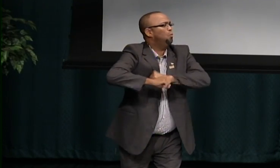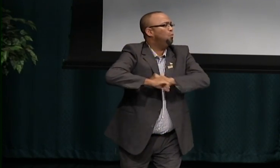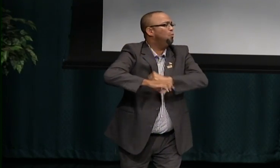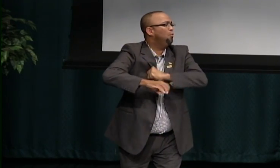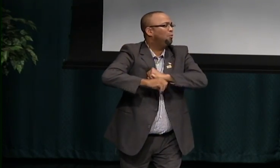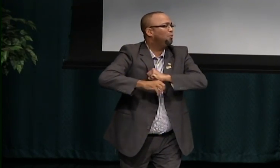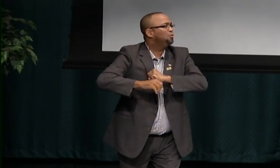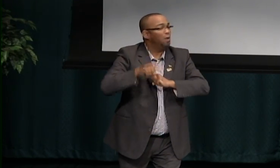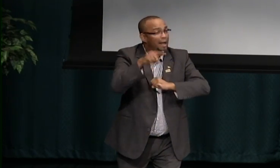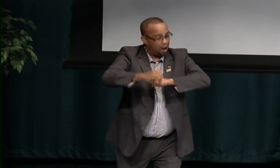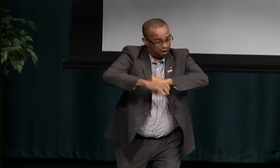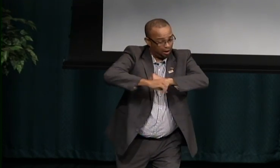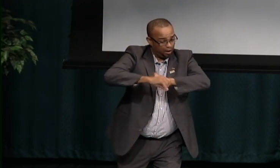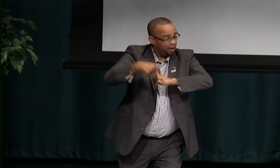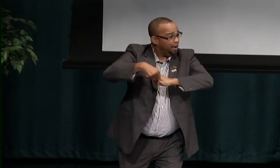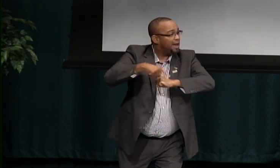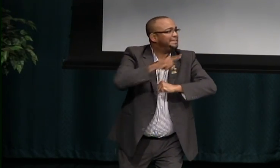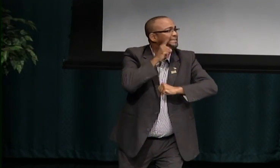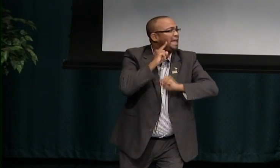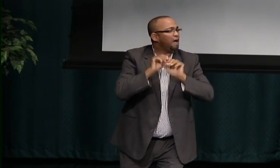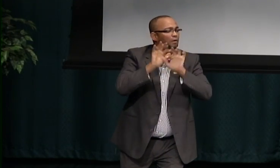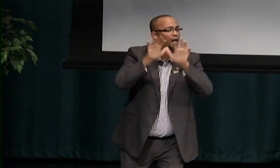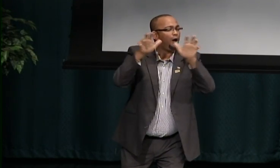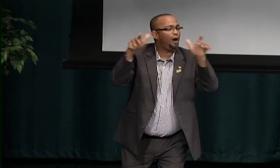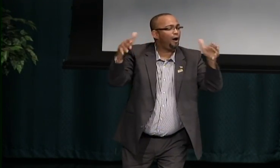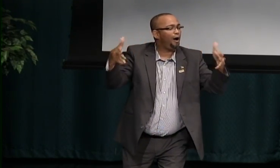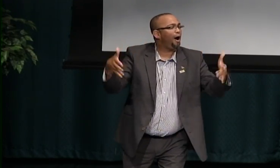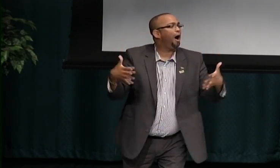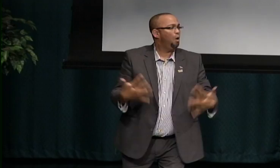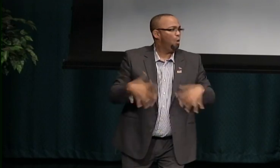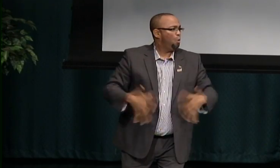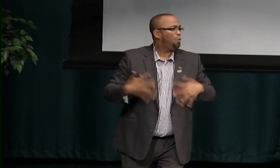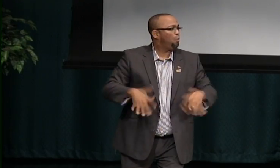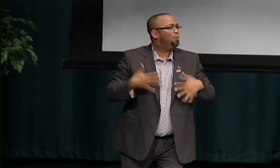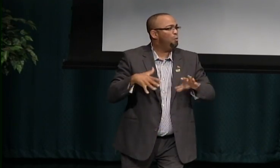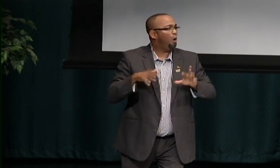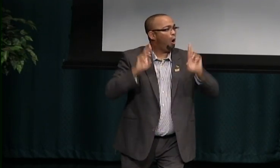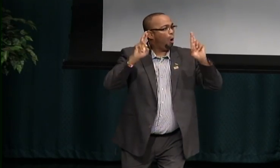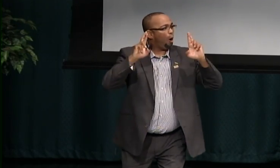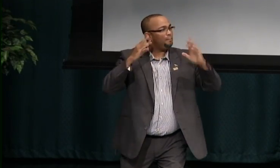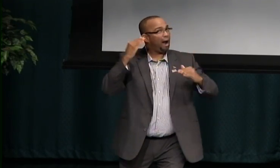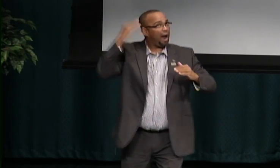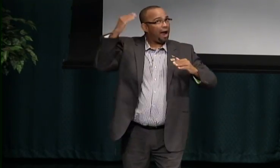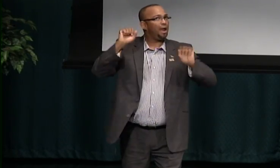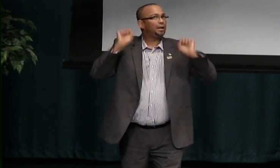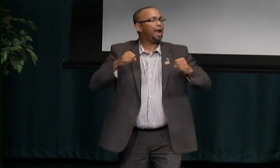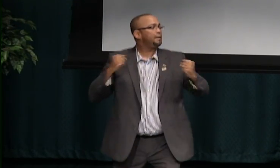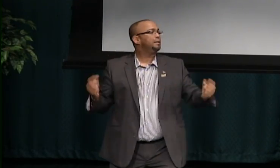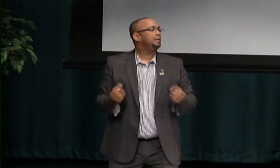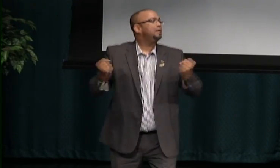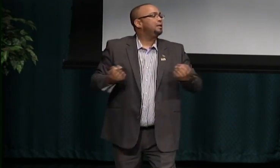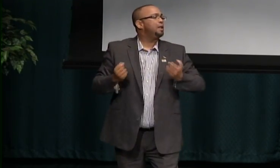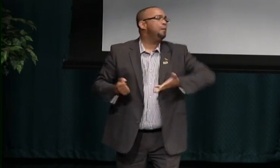We go to the conferences, continue to get the word out there. And eventually we will succeed.